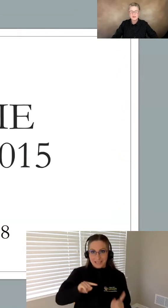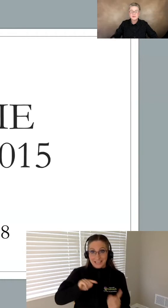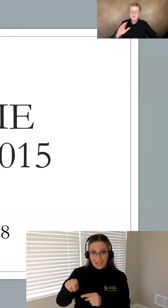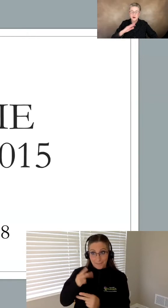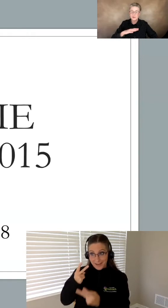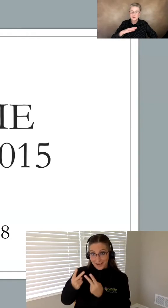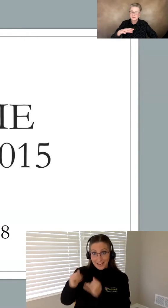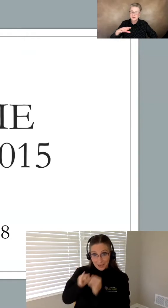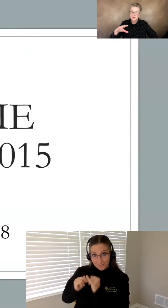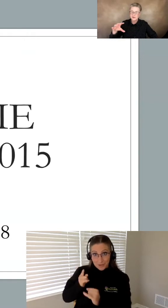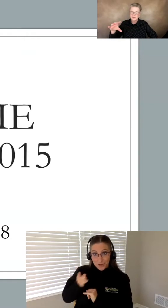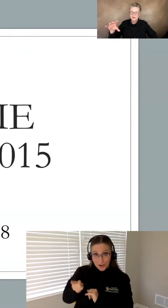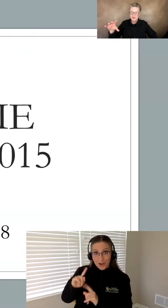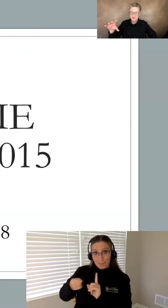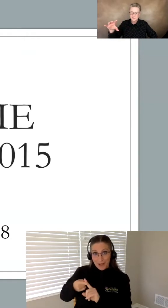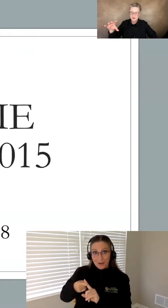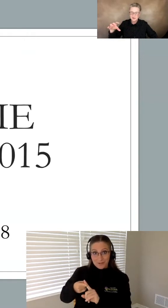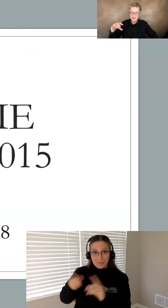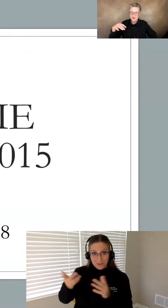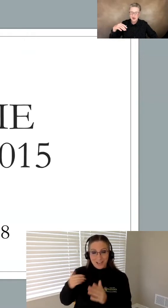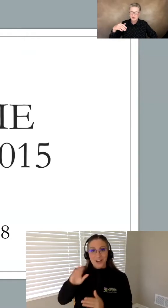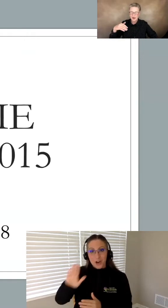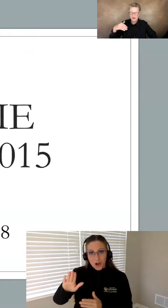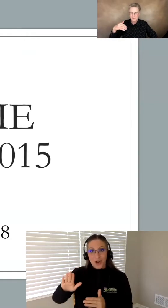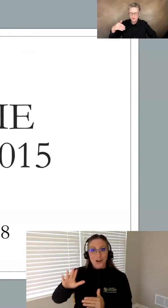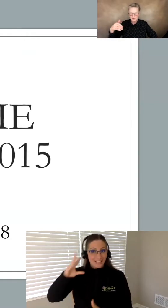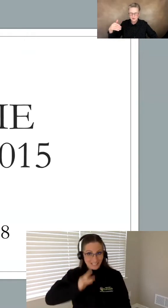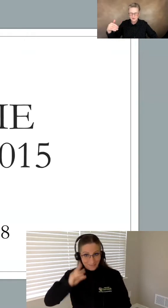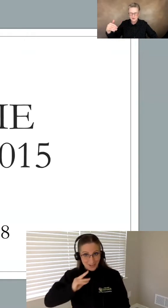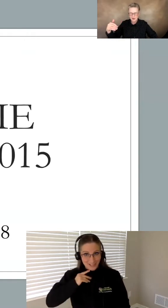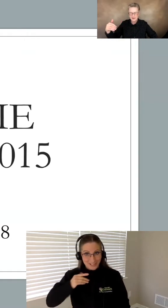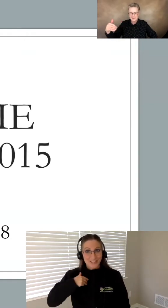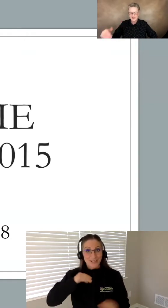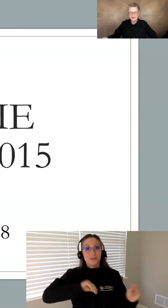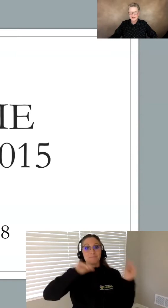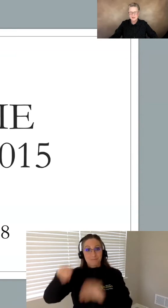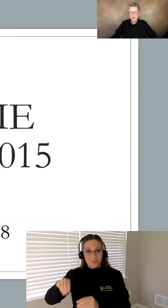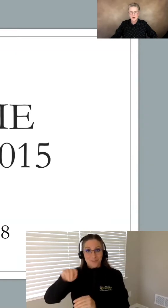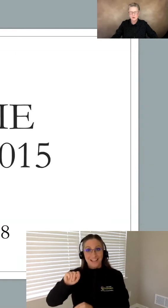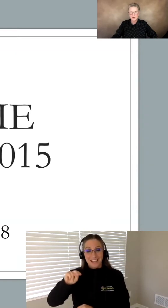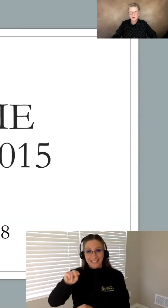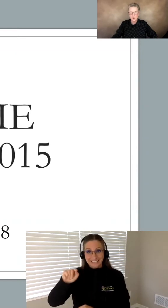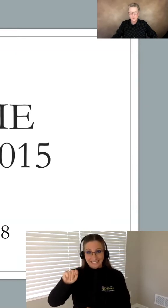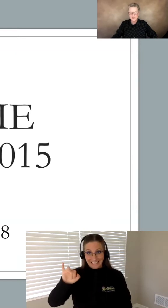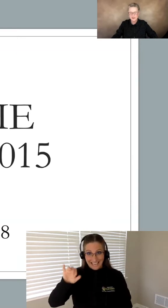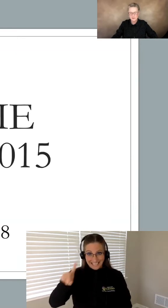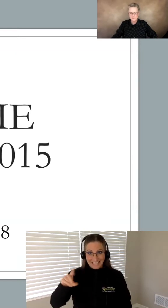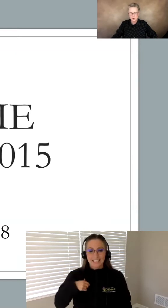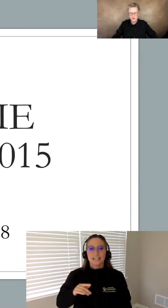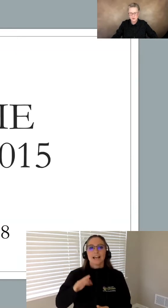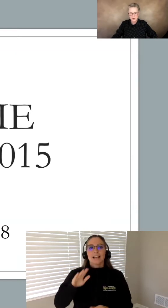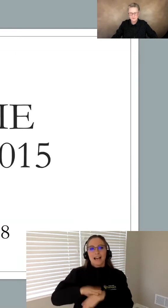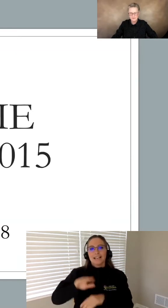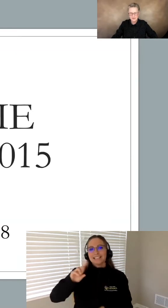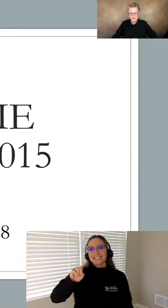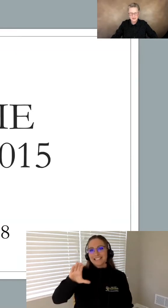to talk about the experience she had moving to NTID, so I went to her home on December 4th in 2015